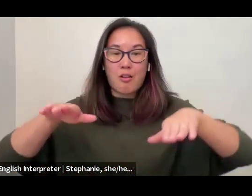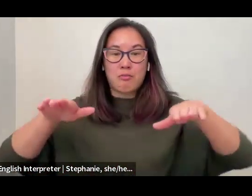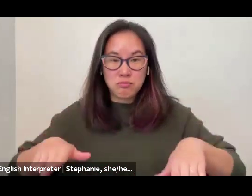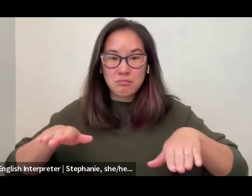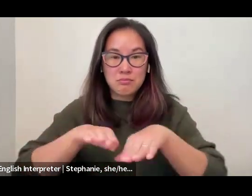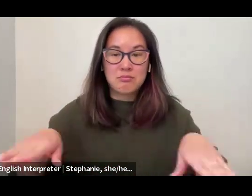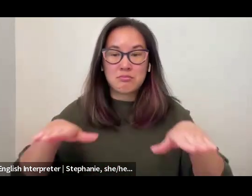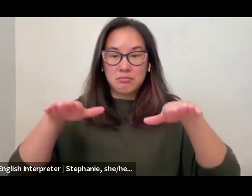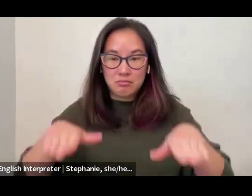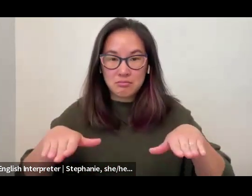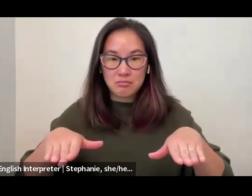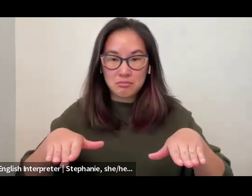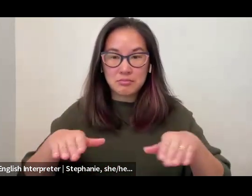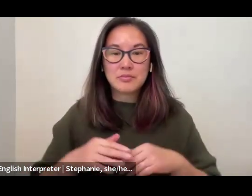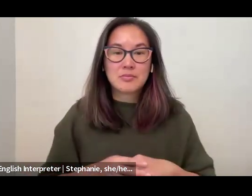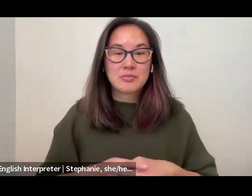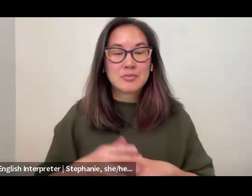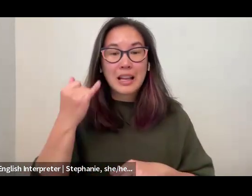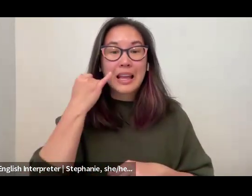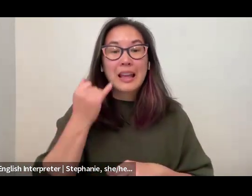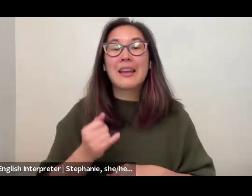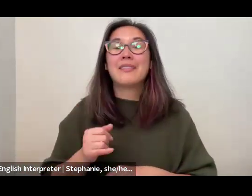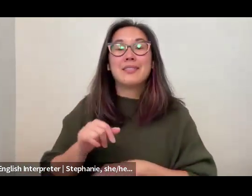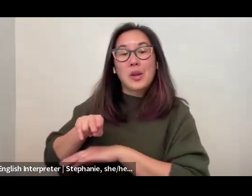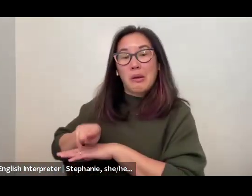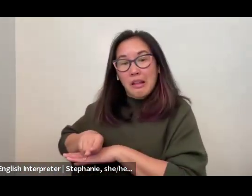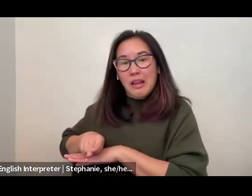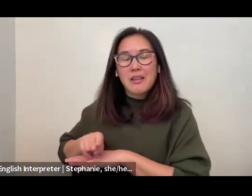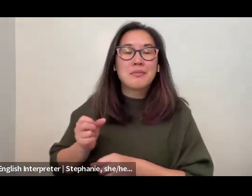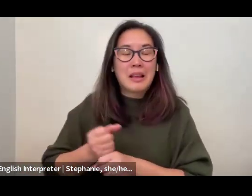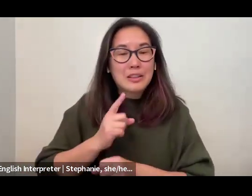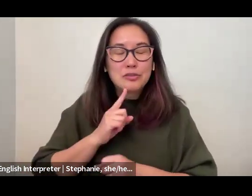If you are laying down, make sure you're nice and comfortable, you have room to breathe,